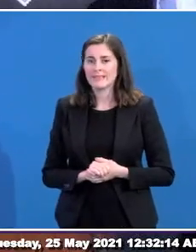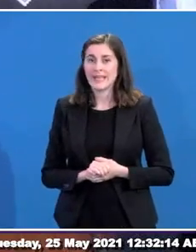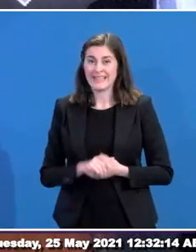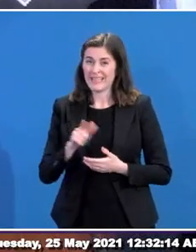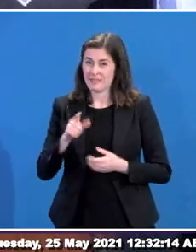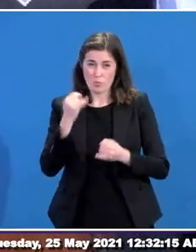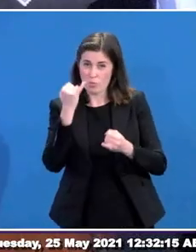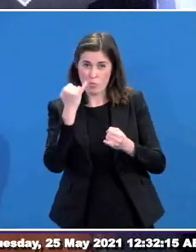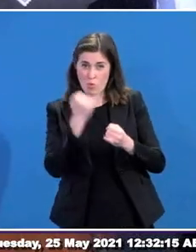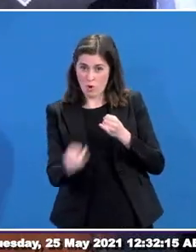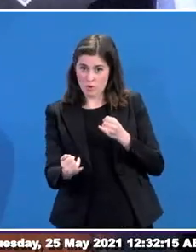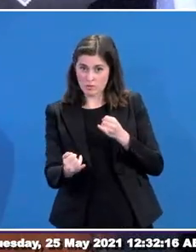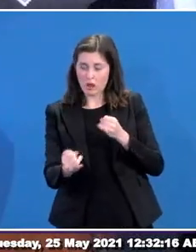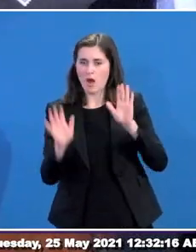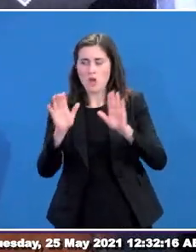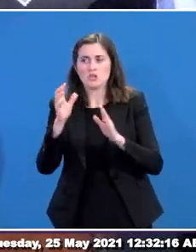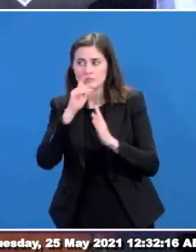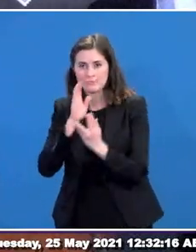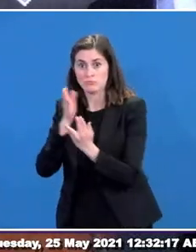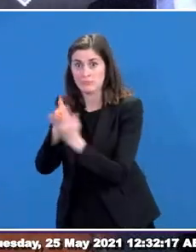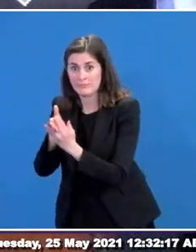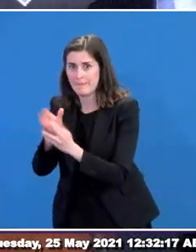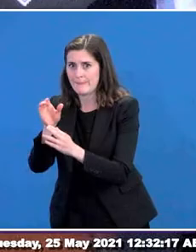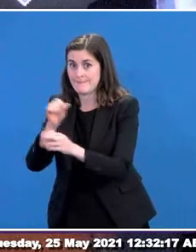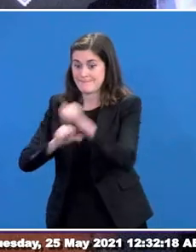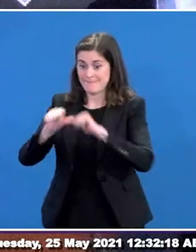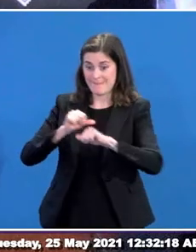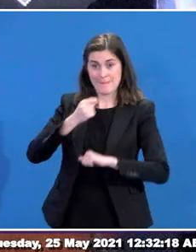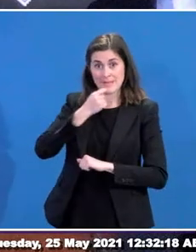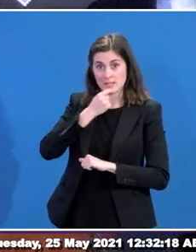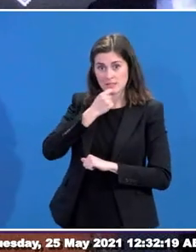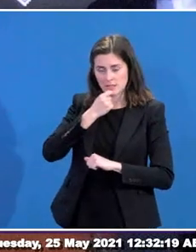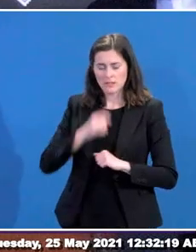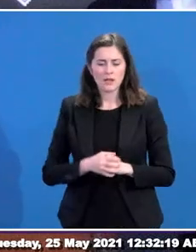I might say also that, prior to that, because I noticed that, I